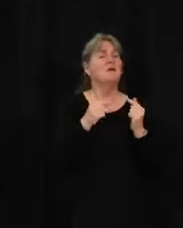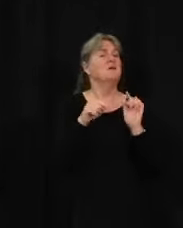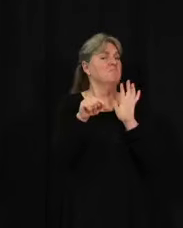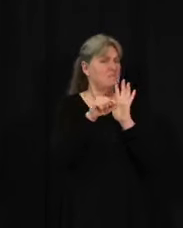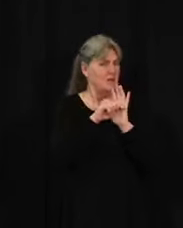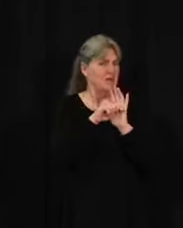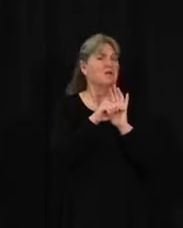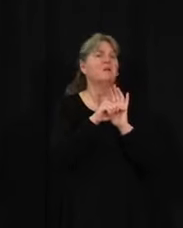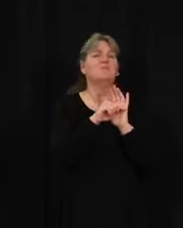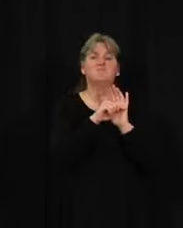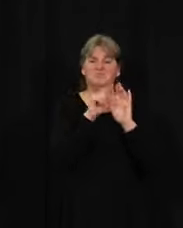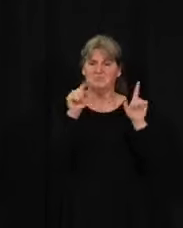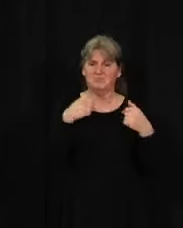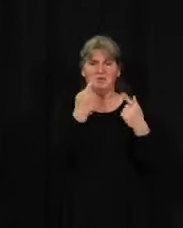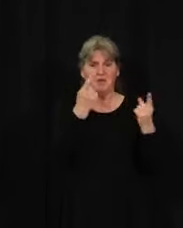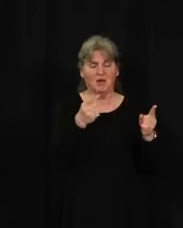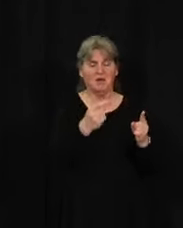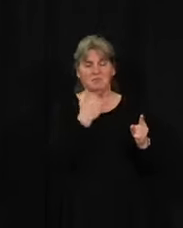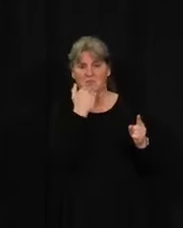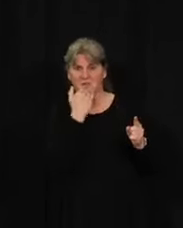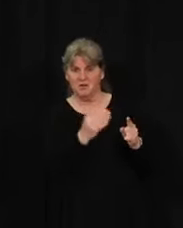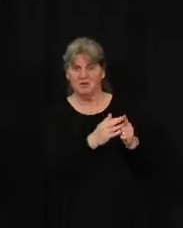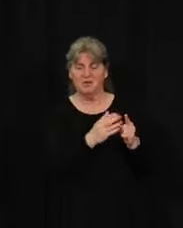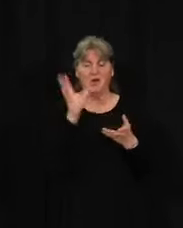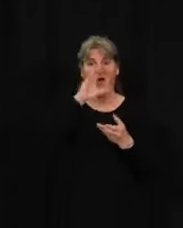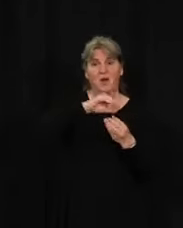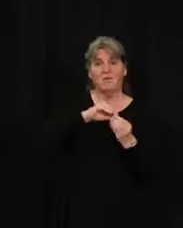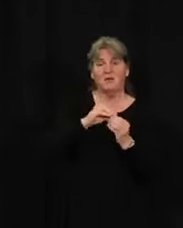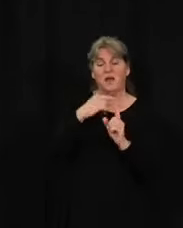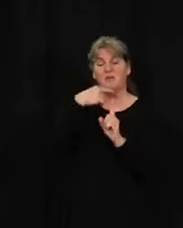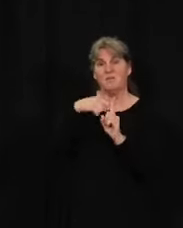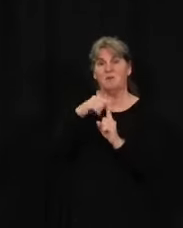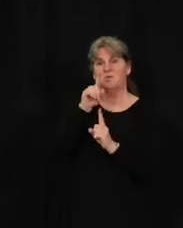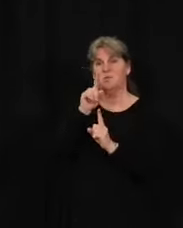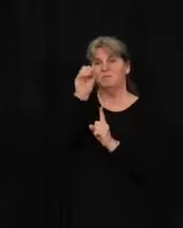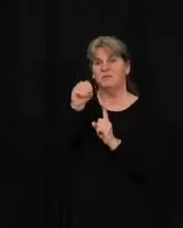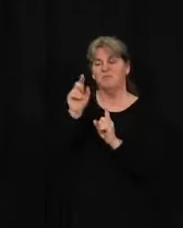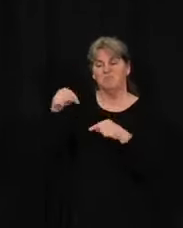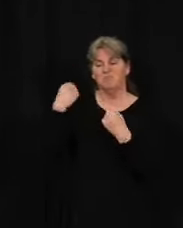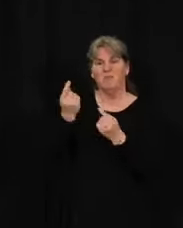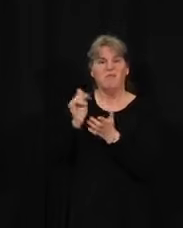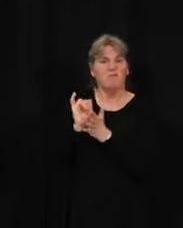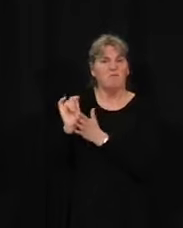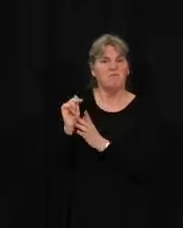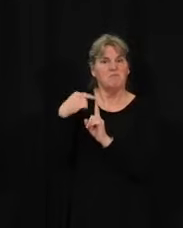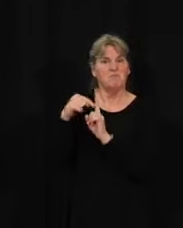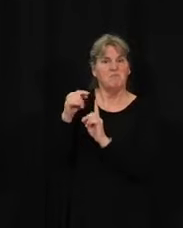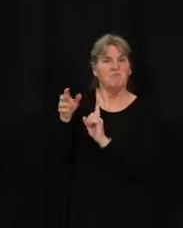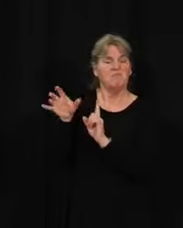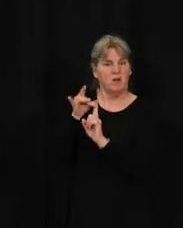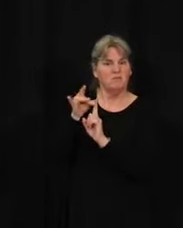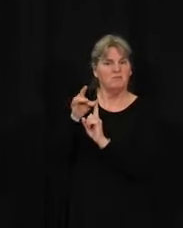positivity rate remains a satisfying 1%. These numbers, while reassuring,